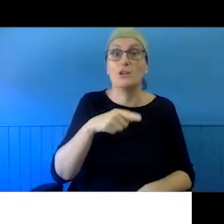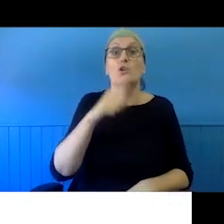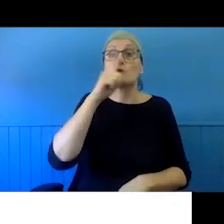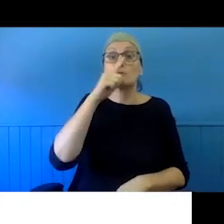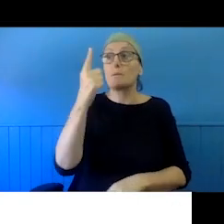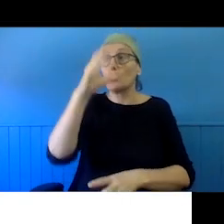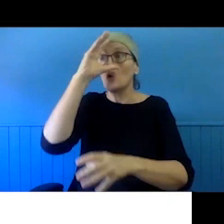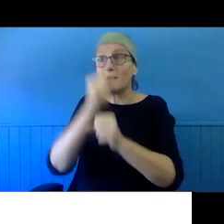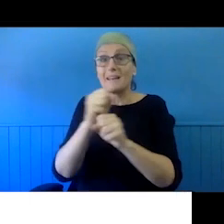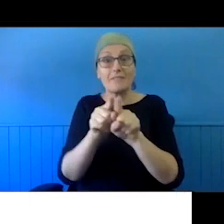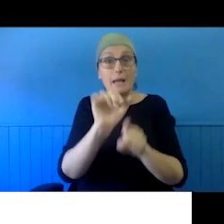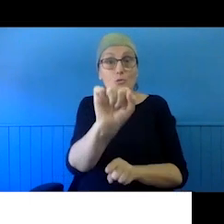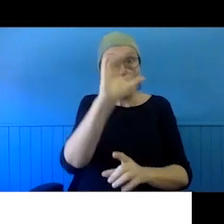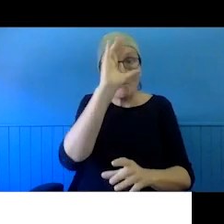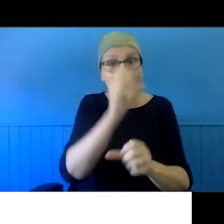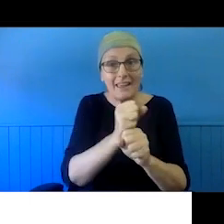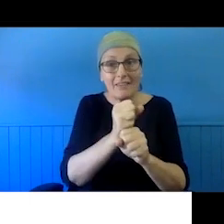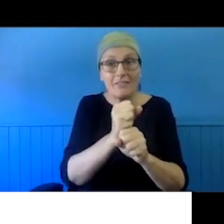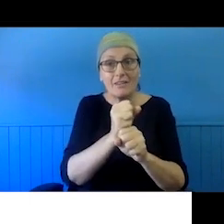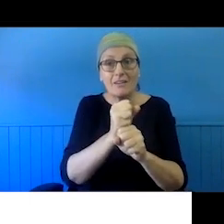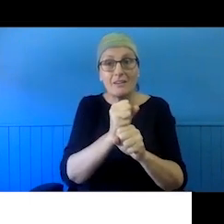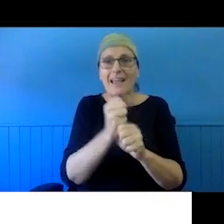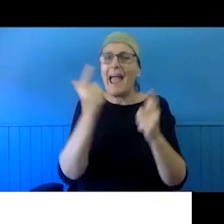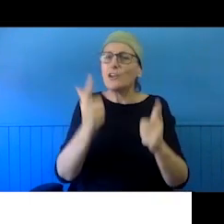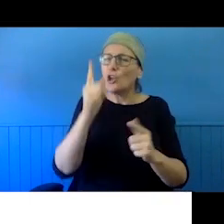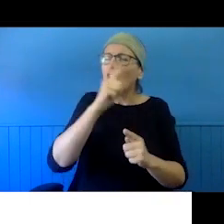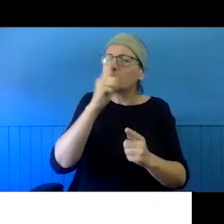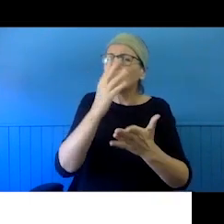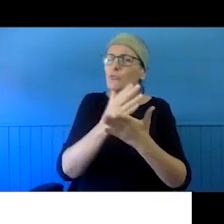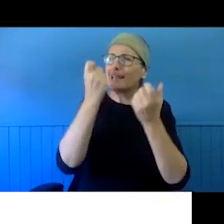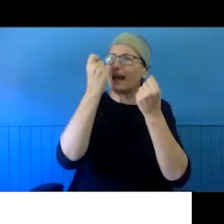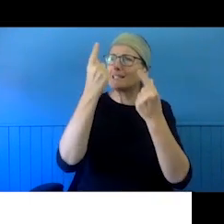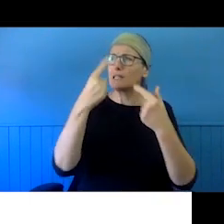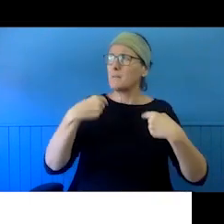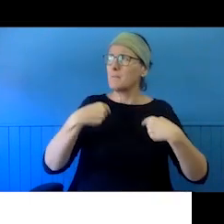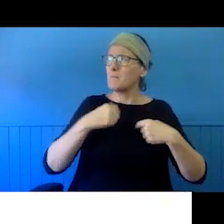what they do. They can say WHAT they do but, in a world of Mission Creek